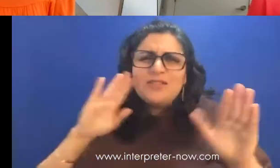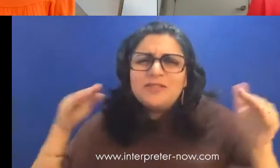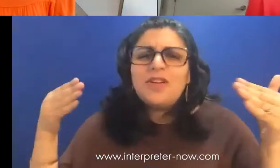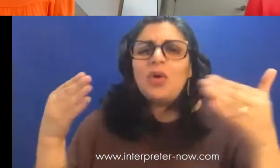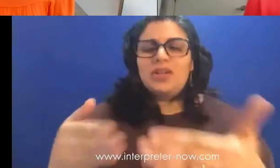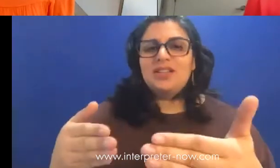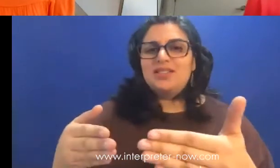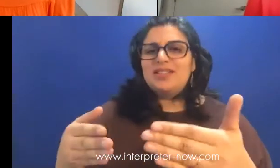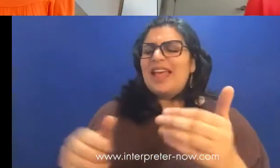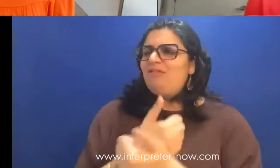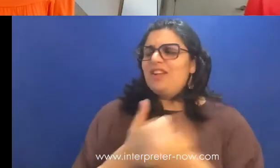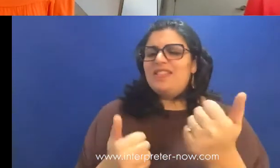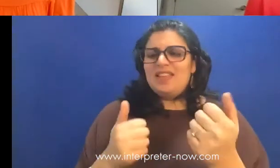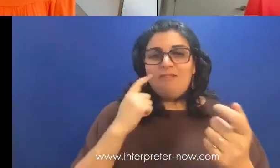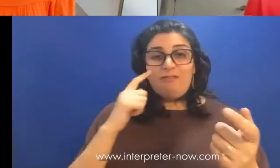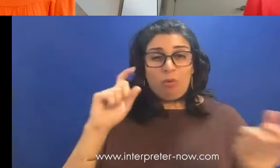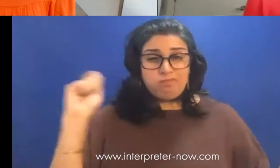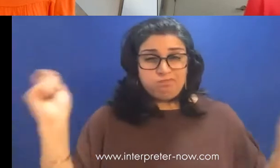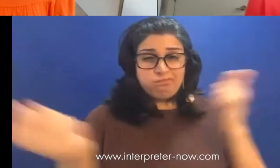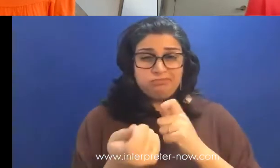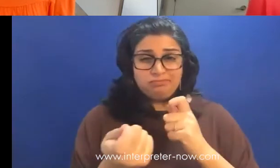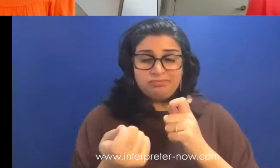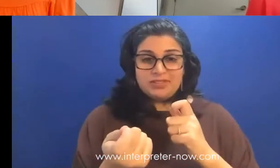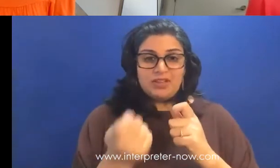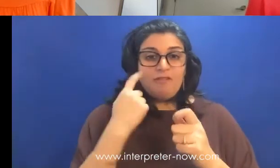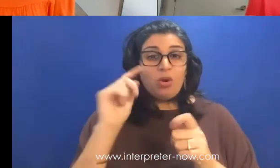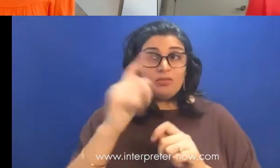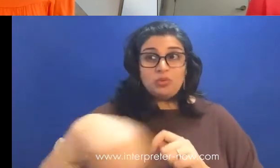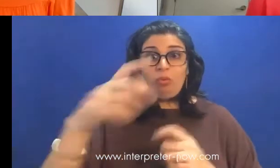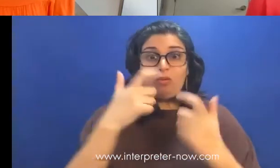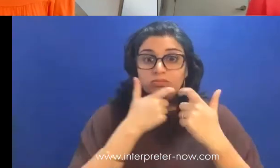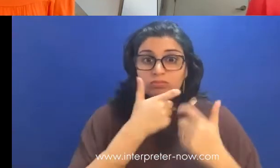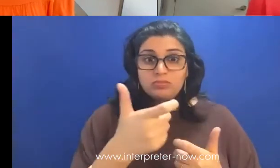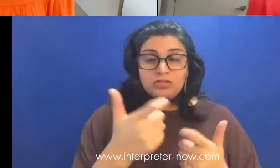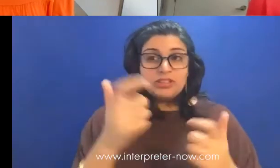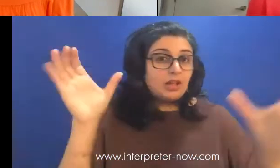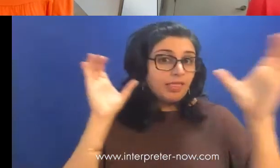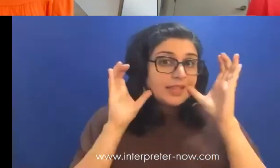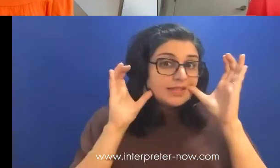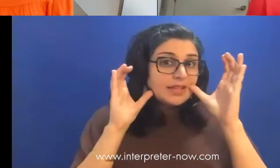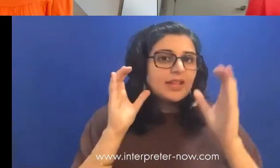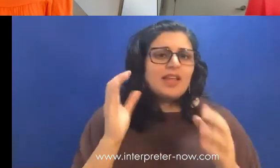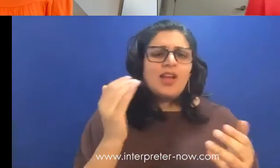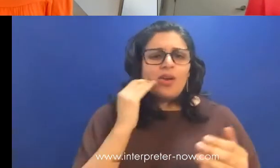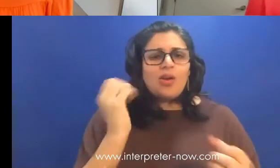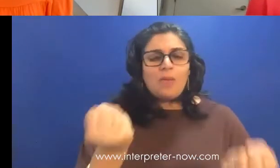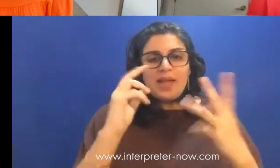create meaningful change. For folks listening in and watching, we know that a lot of corporate D&I today where we're